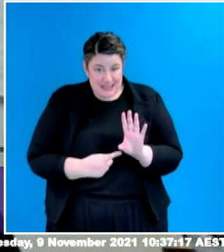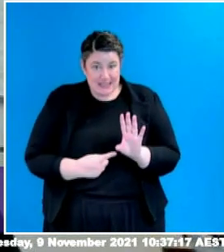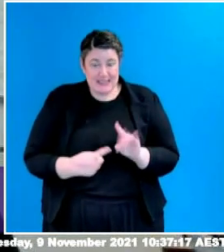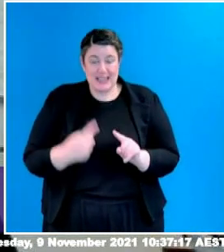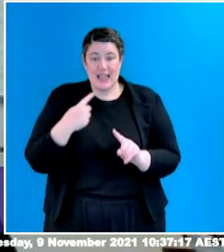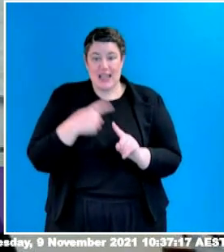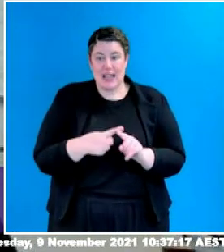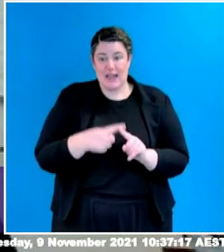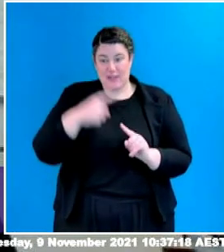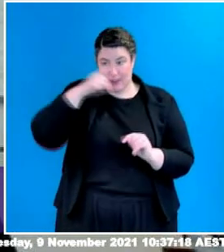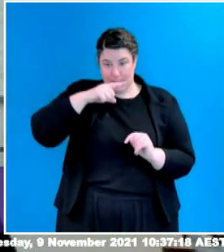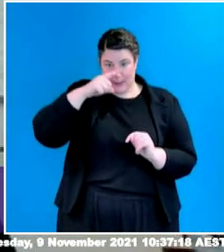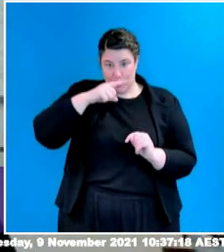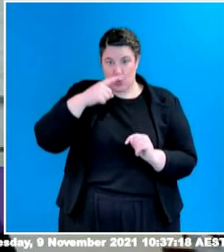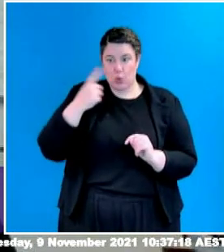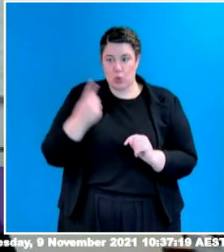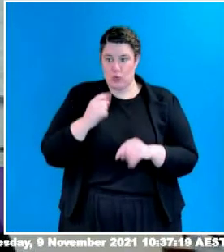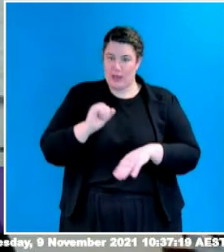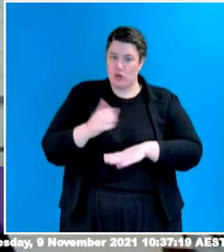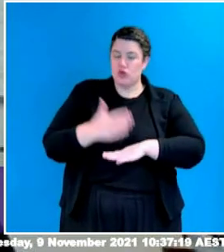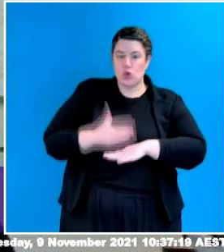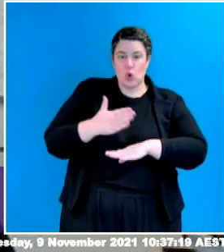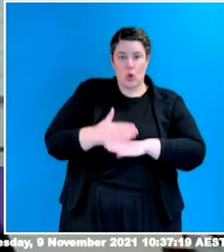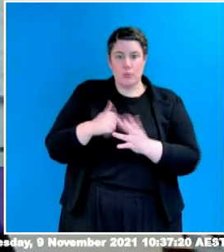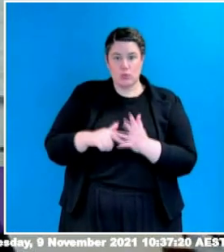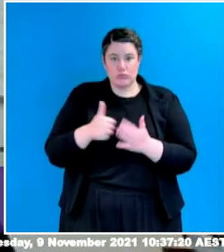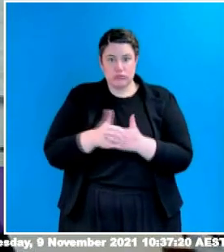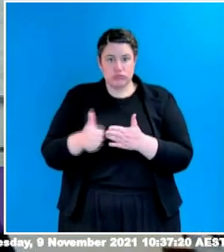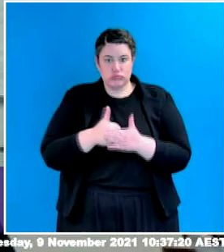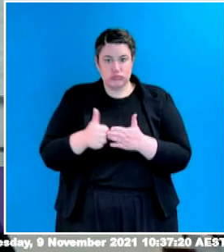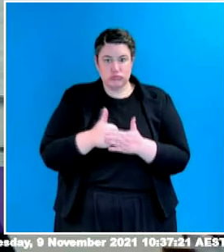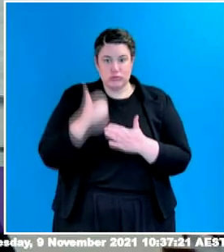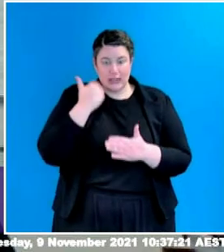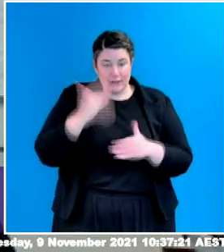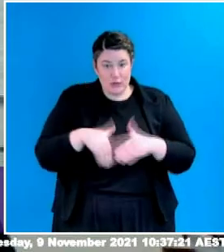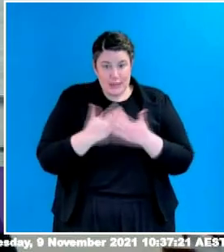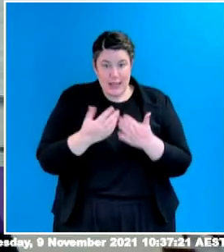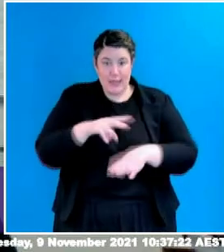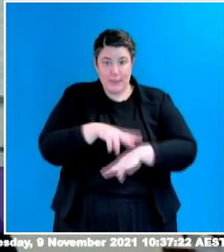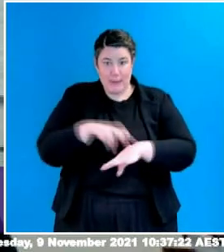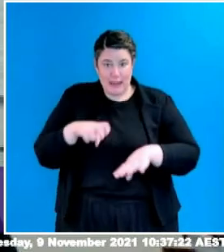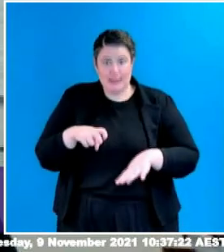Having people whose job it is to do it on a daily basis in the police force, in